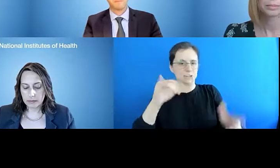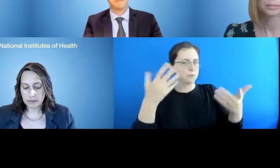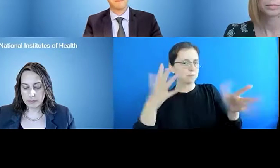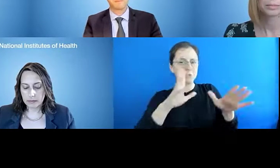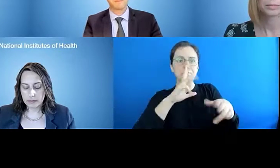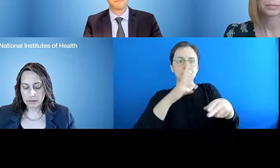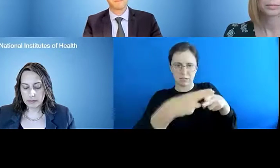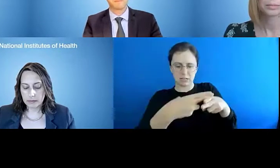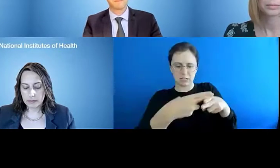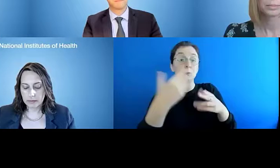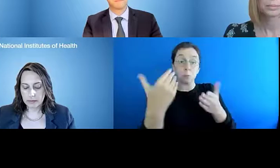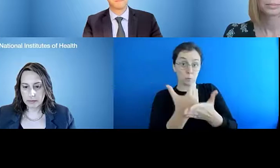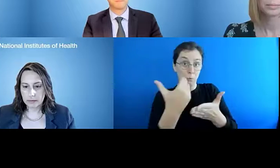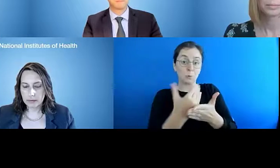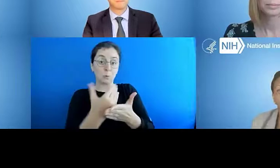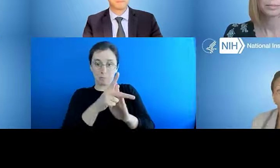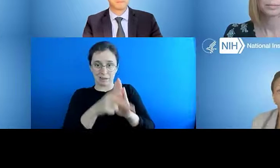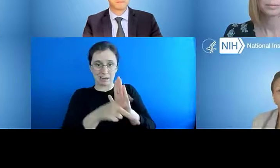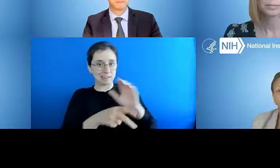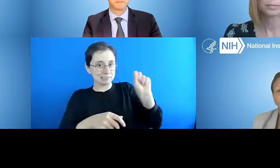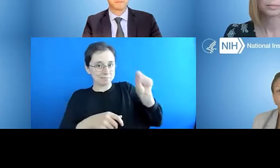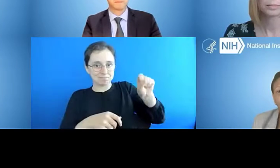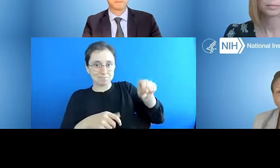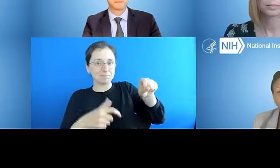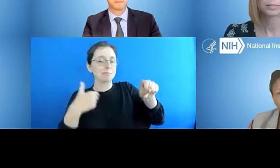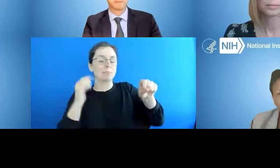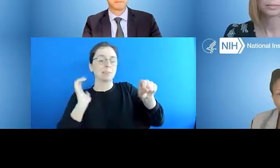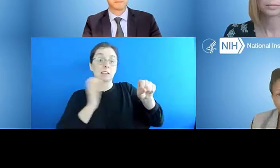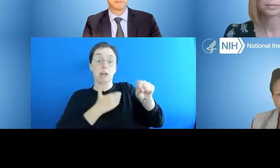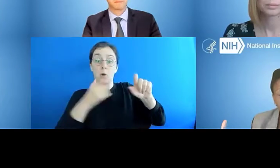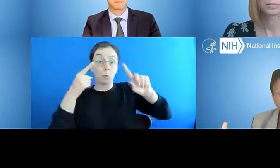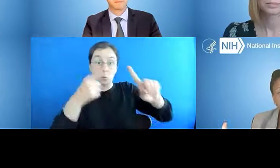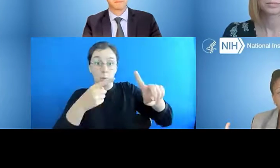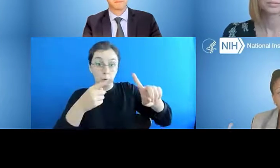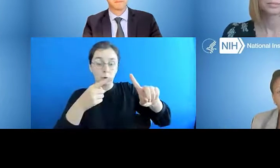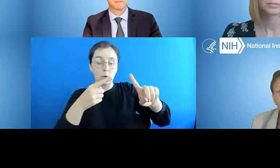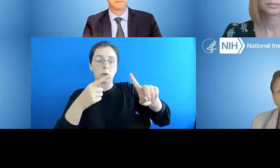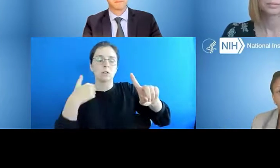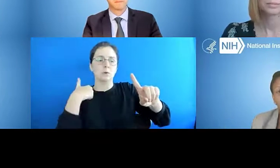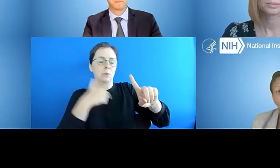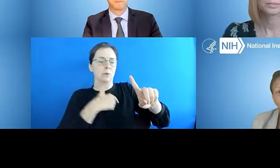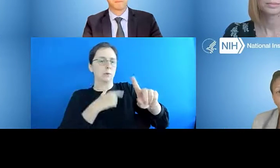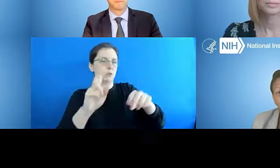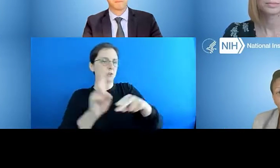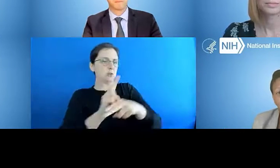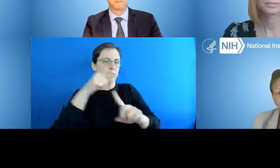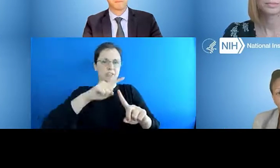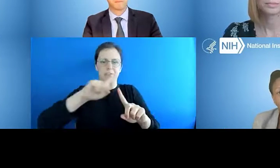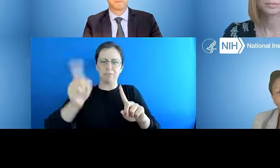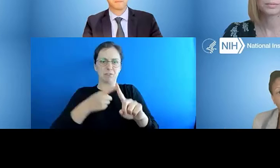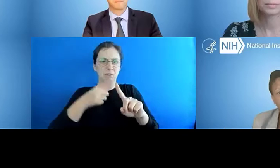this is a new policy. We're trying to ... We're using this initial year to kind of work out the kinks